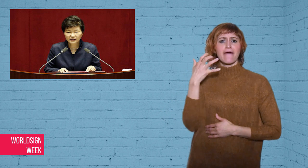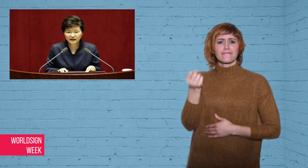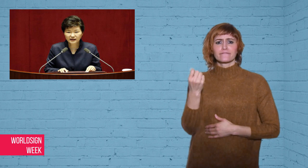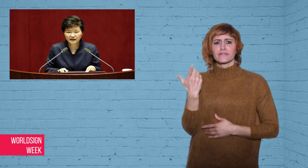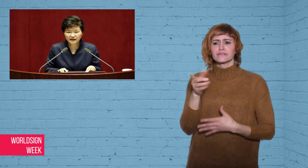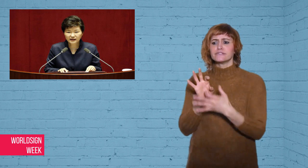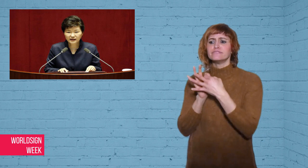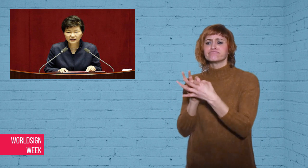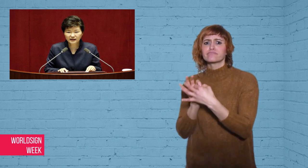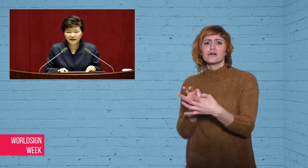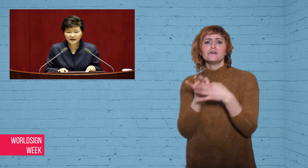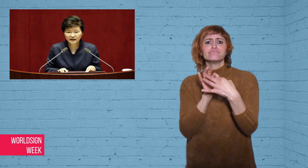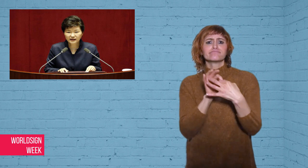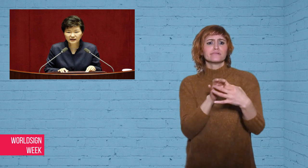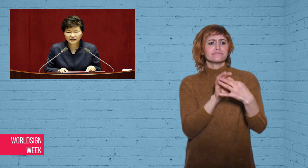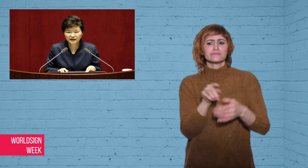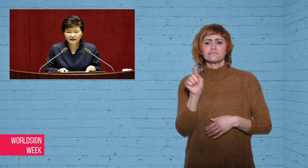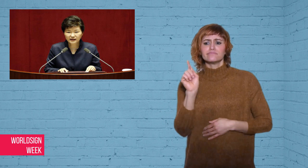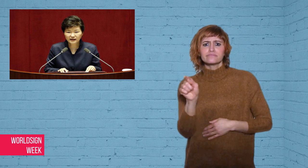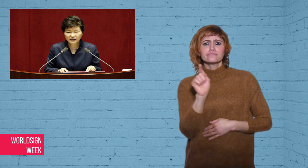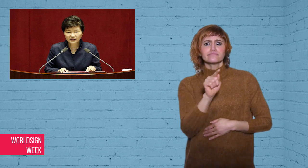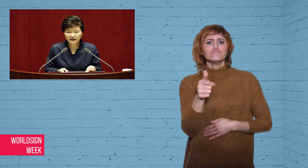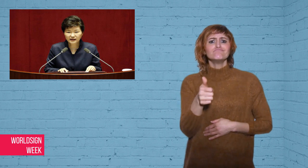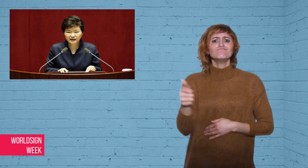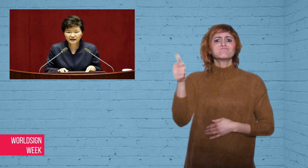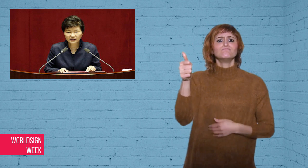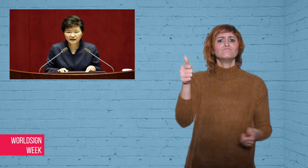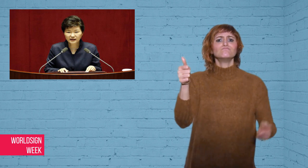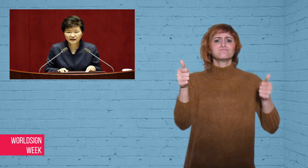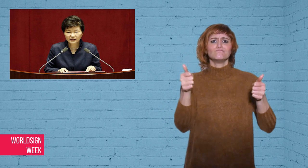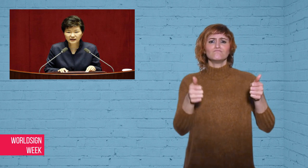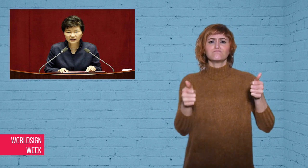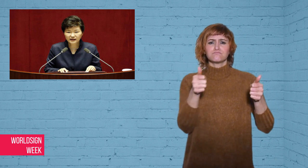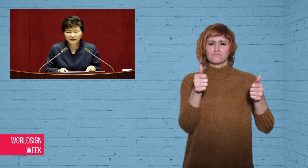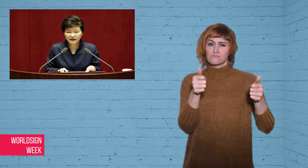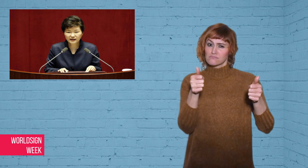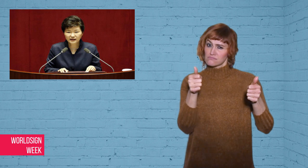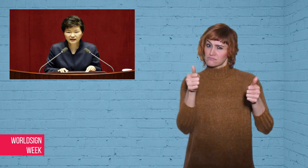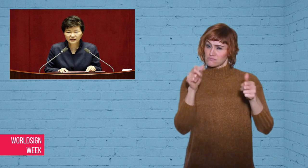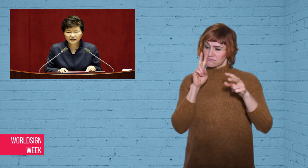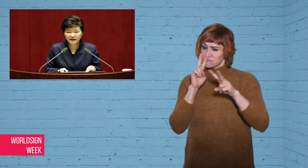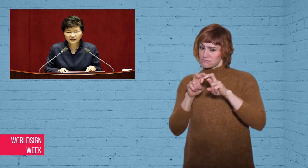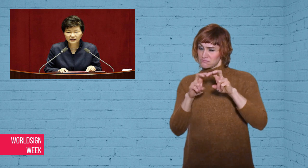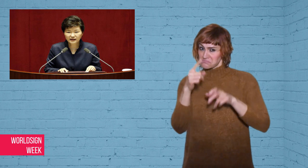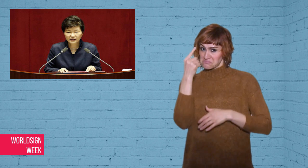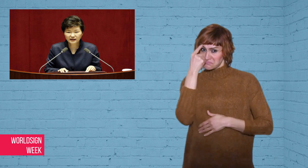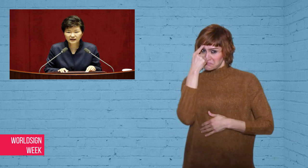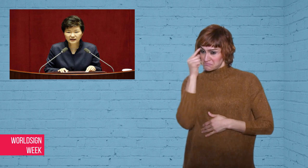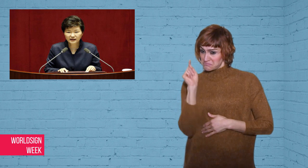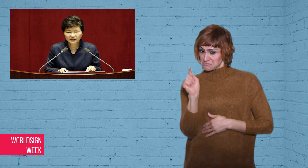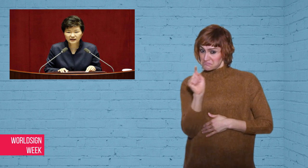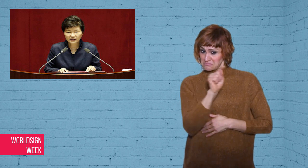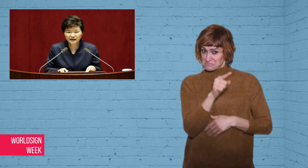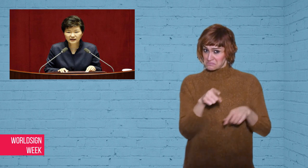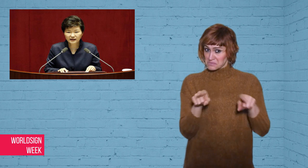Officials suspected of having ties to Choi